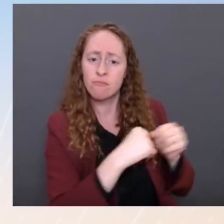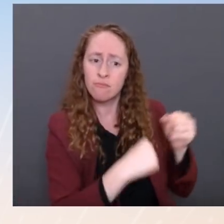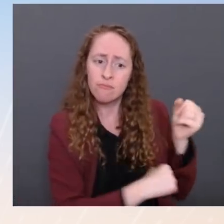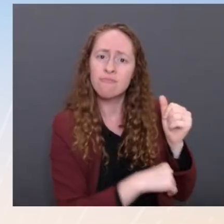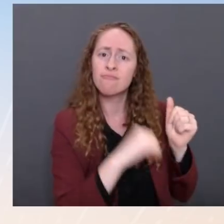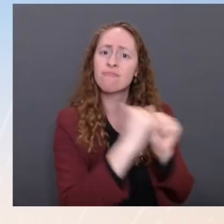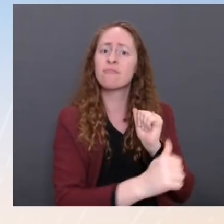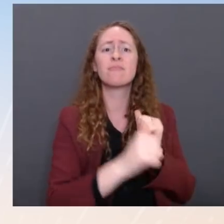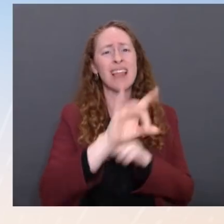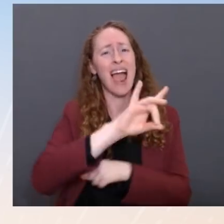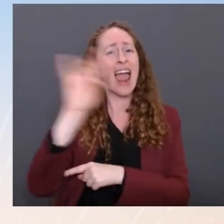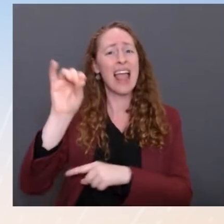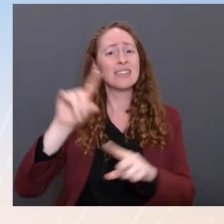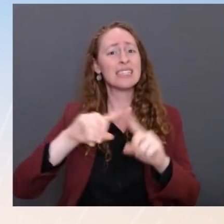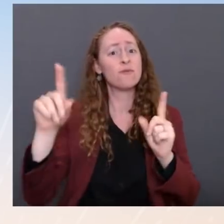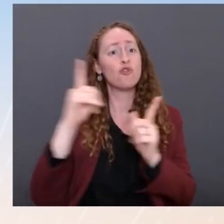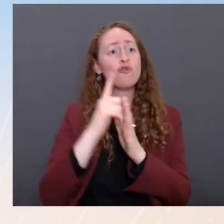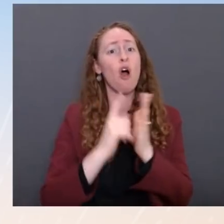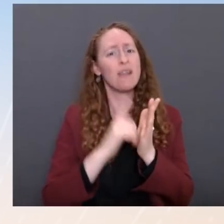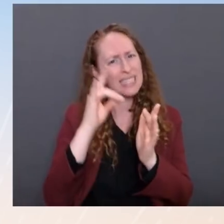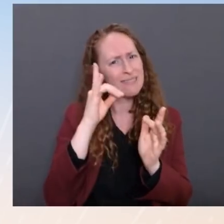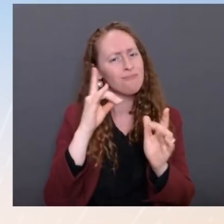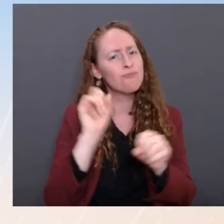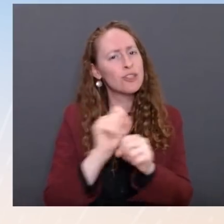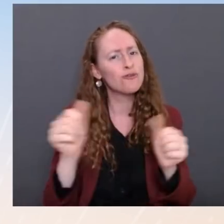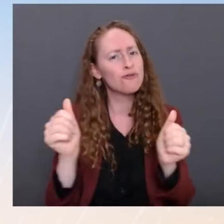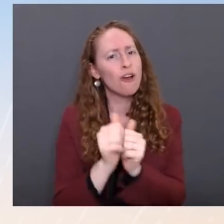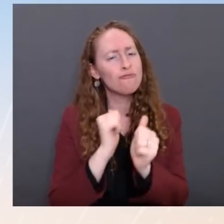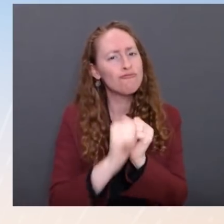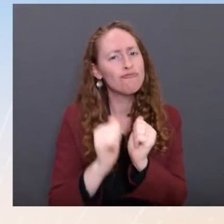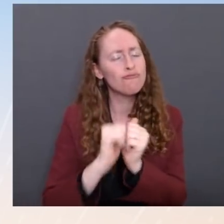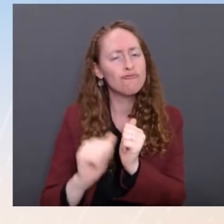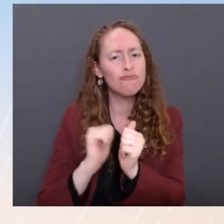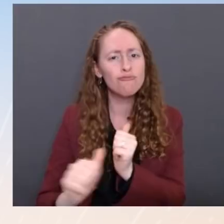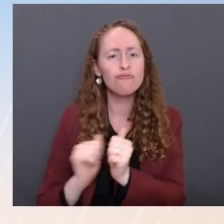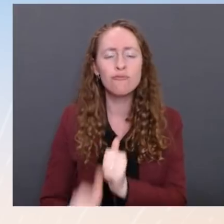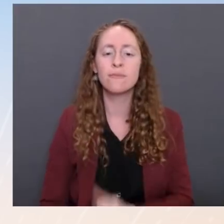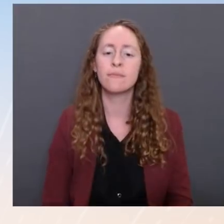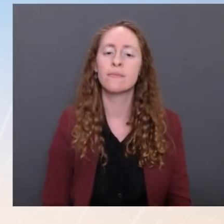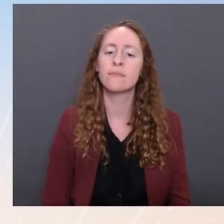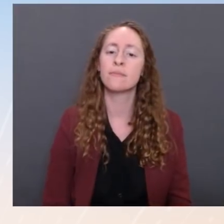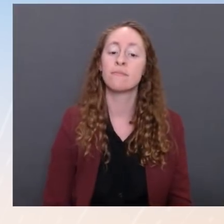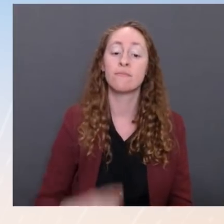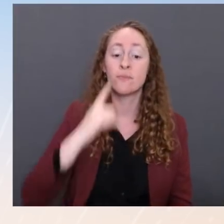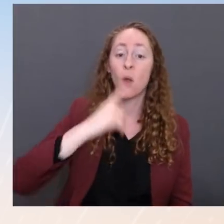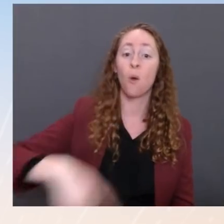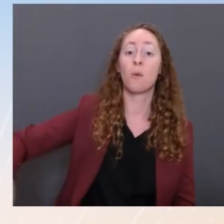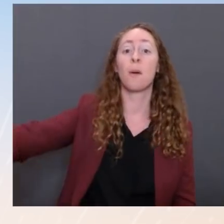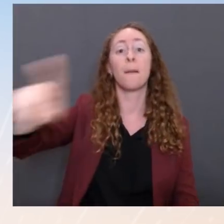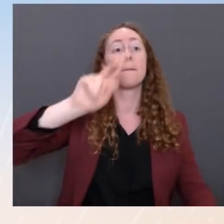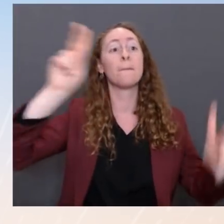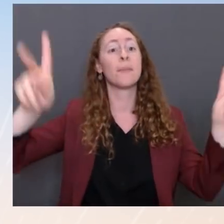And they are -- for the American people and the American public, a lot of these policies that the ultra-MAGA wing,